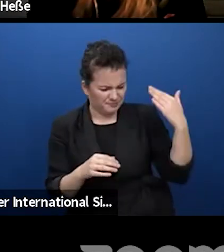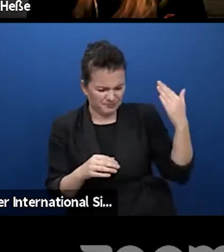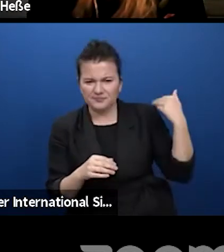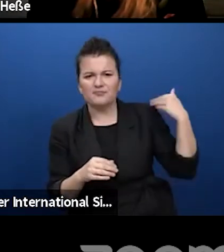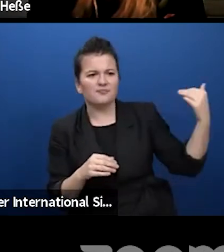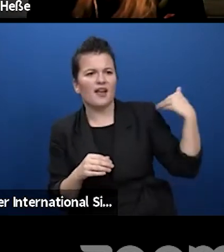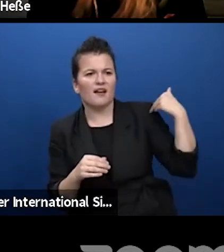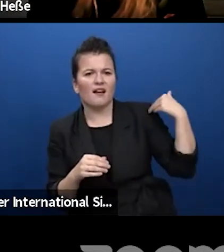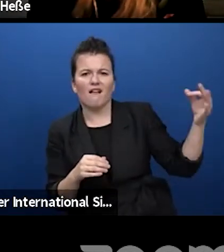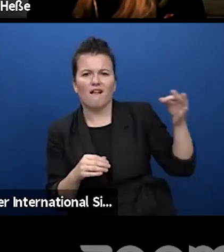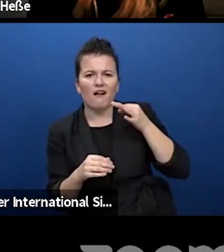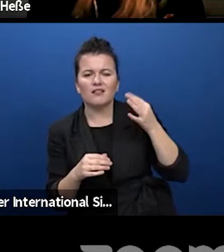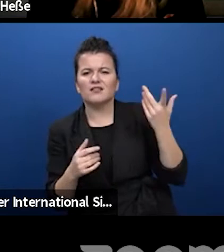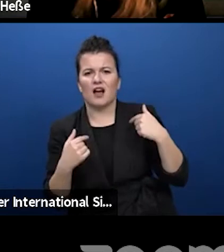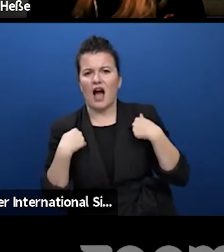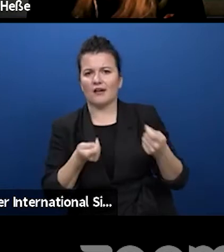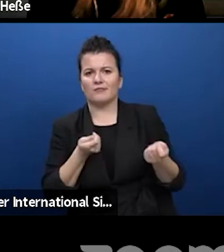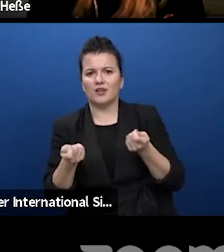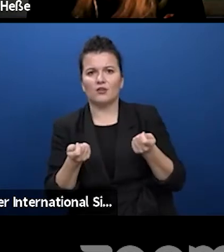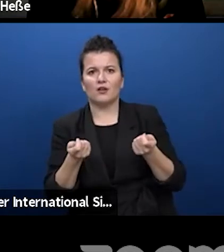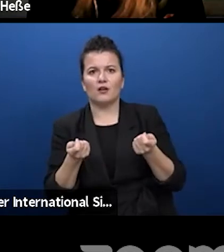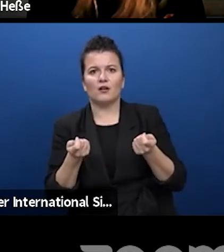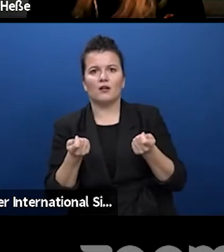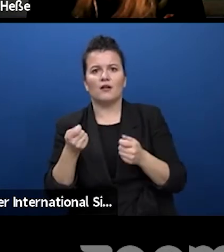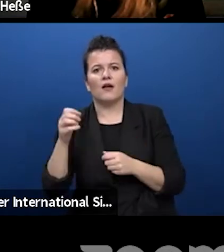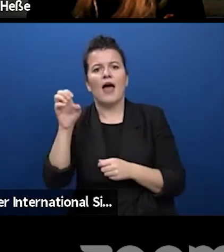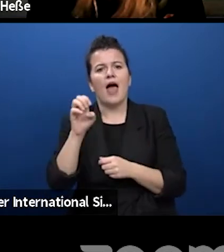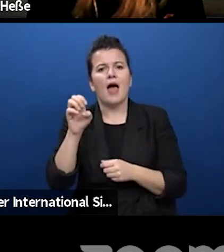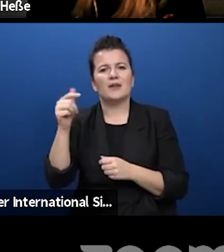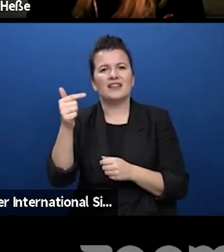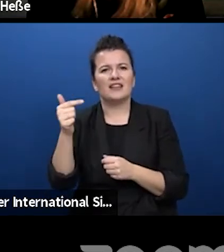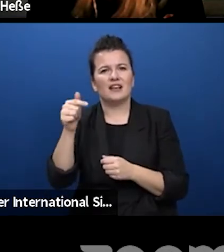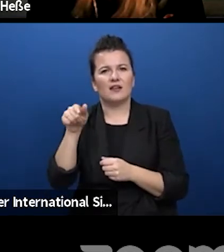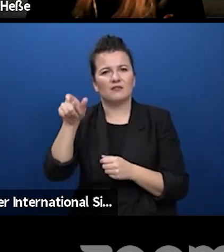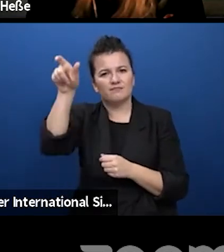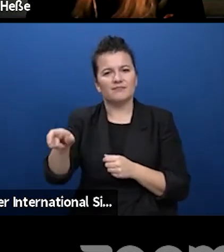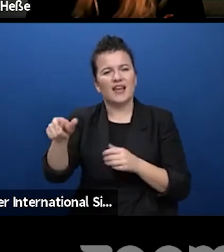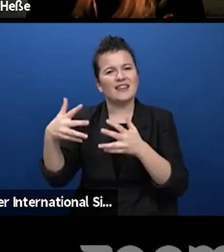you know a show about the murder of Emmett Till. This man who was lynched in America you, know the